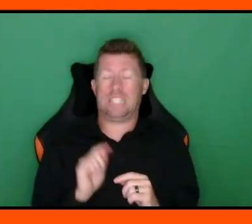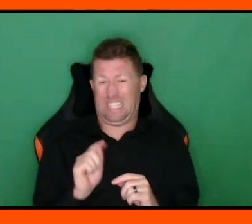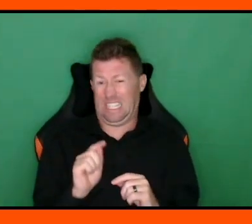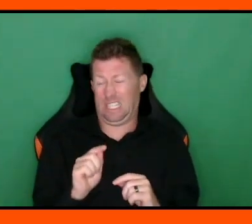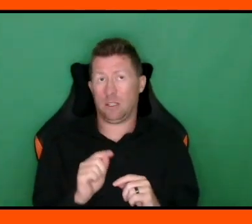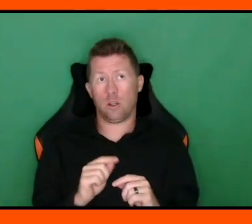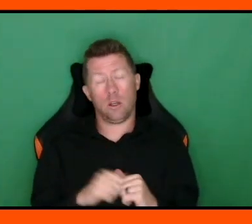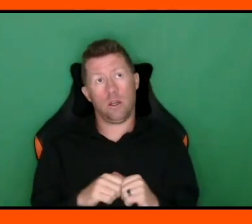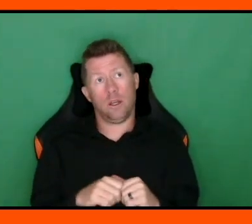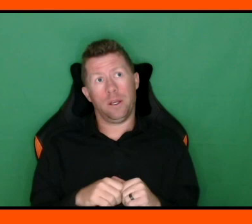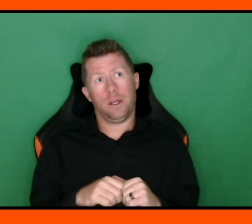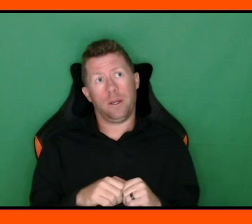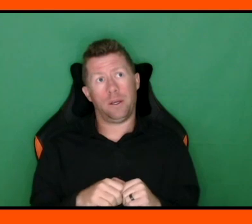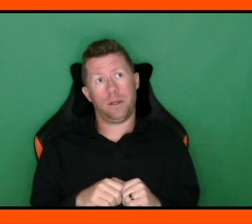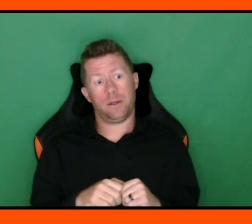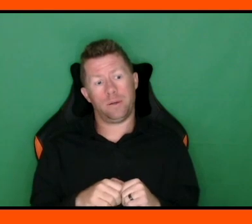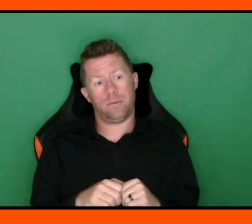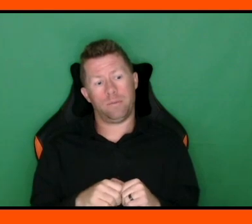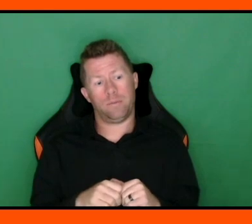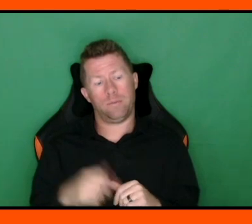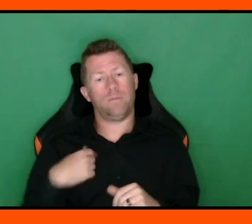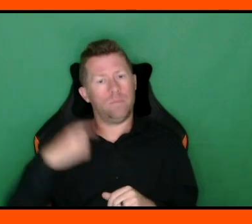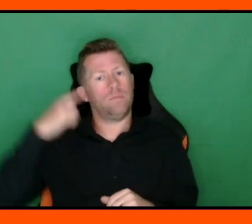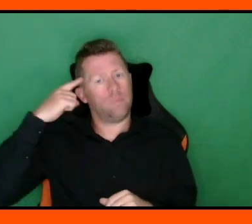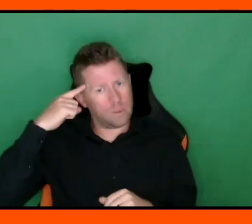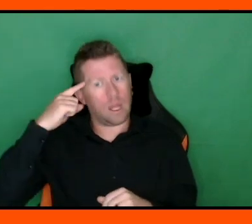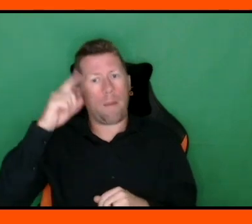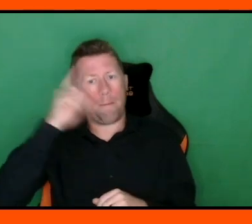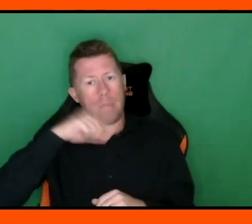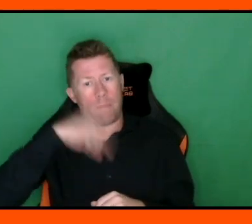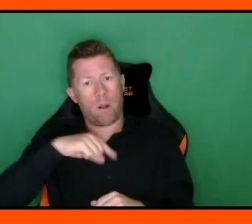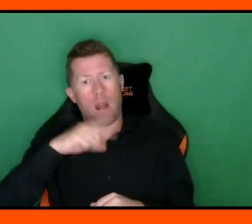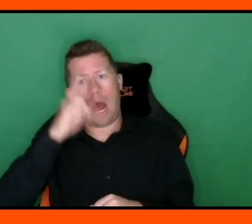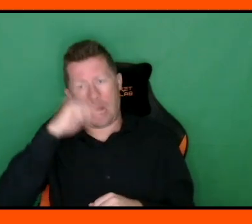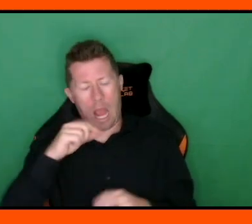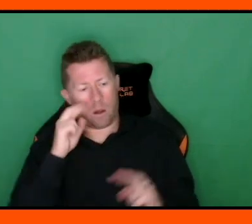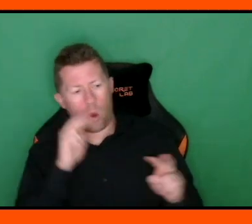where people can sort of approach it on a case by case basis